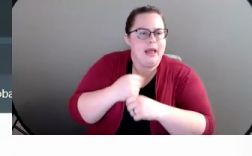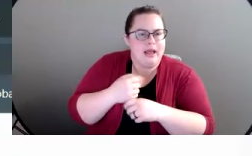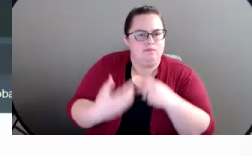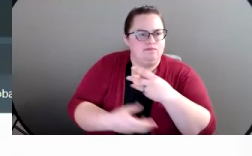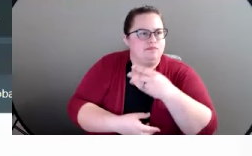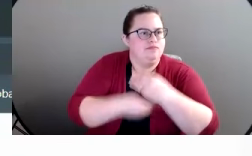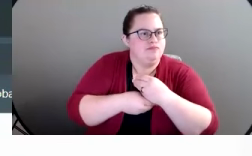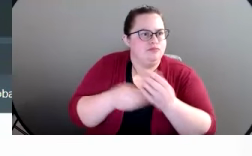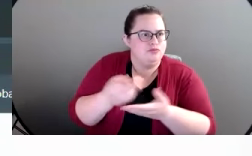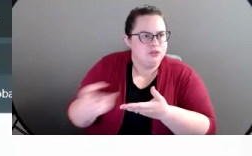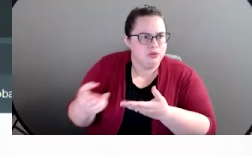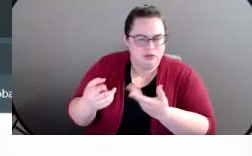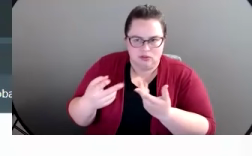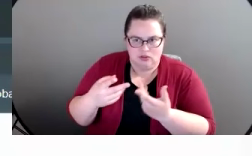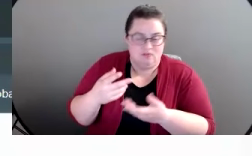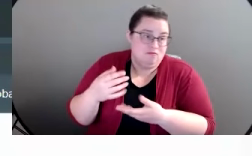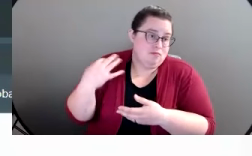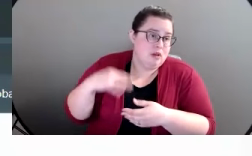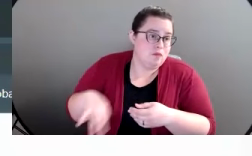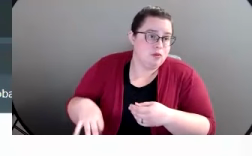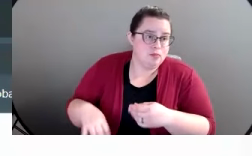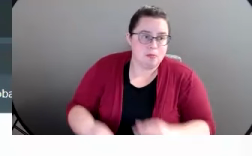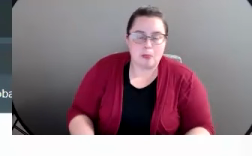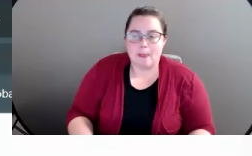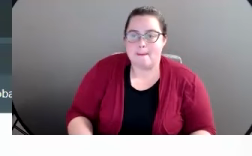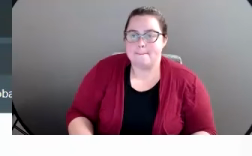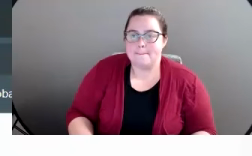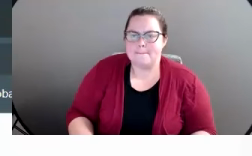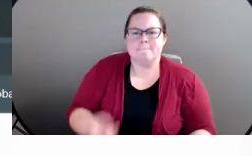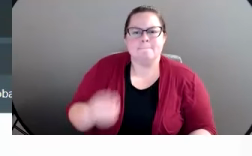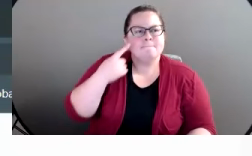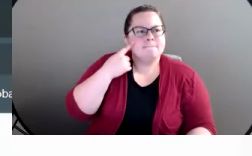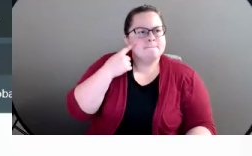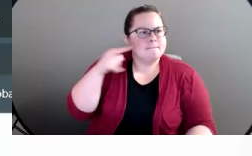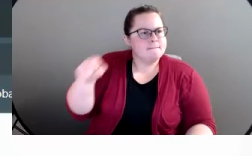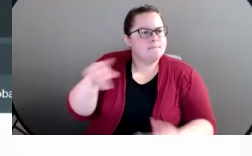You can also I think find these in Canvas as well. Just search OpenStax.